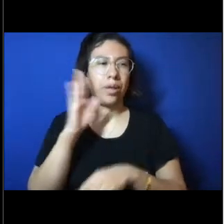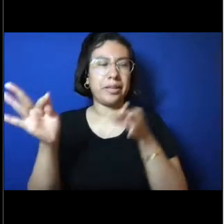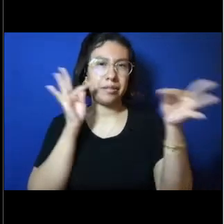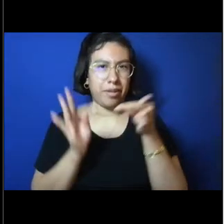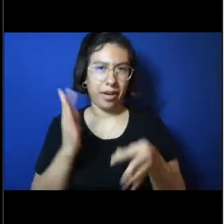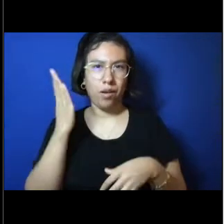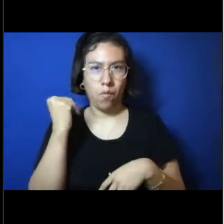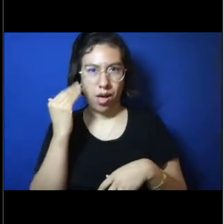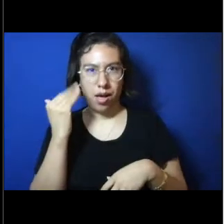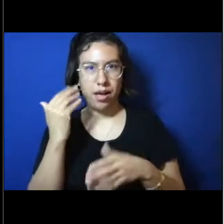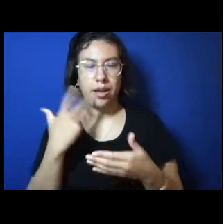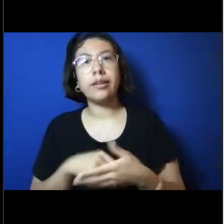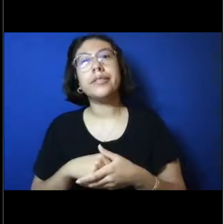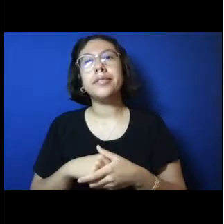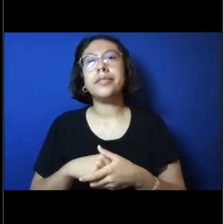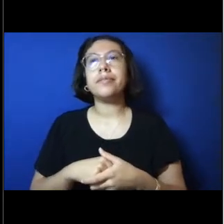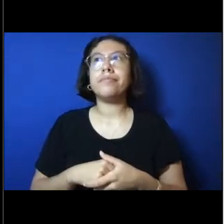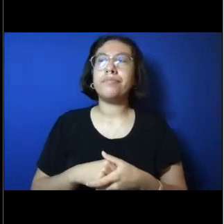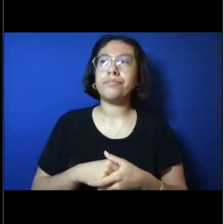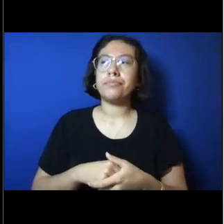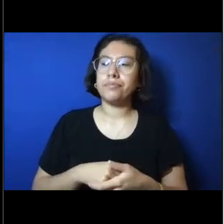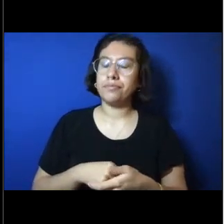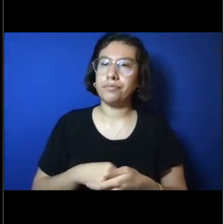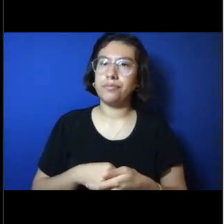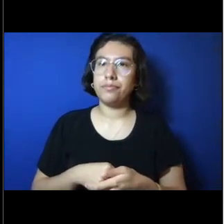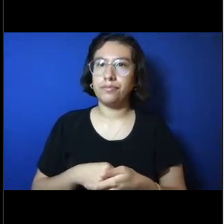But there's something very exciting